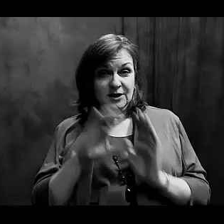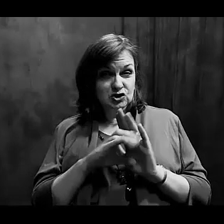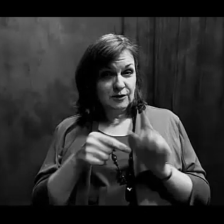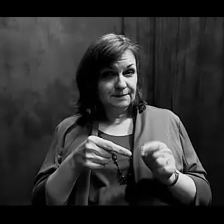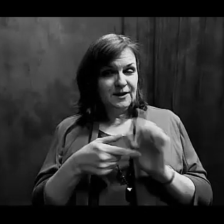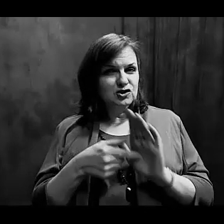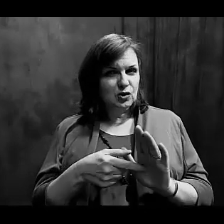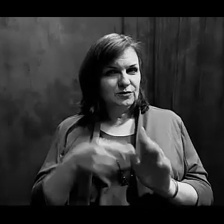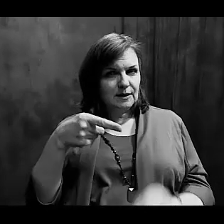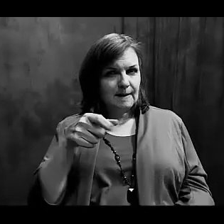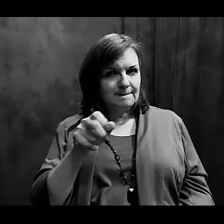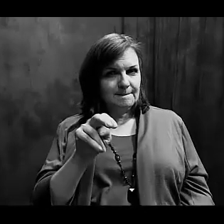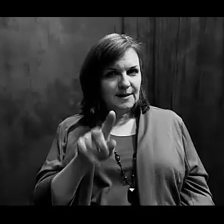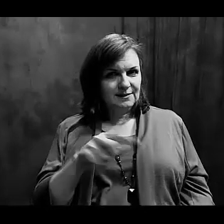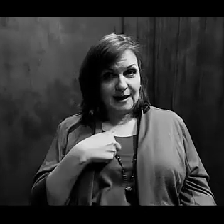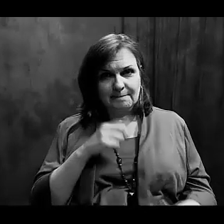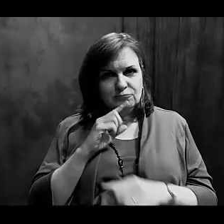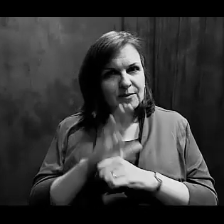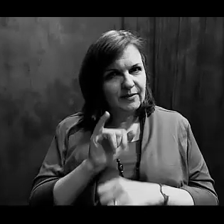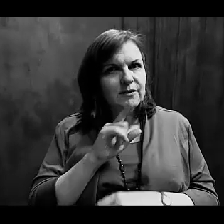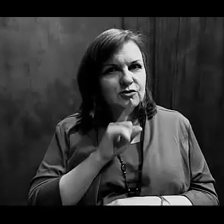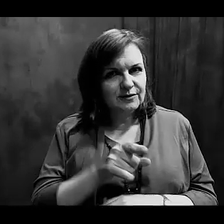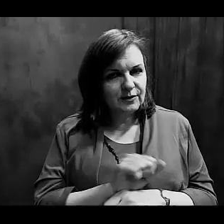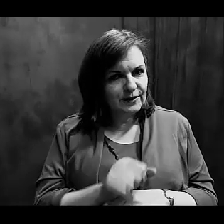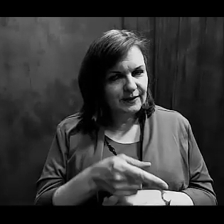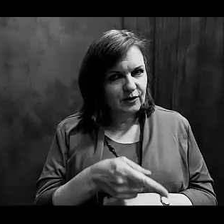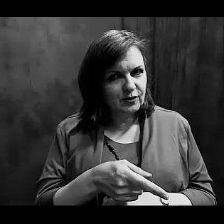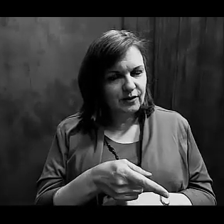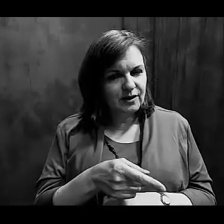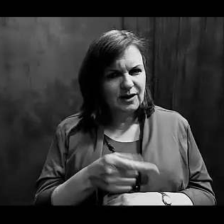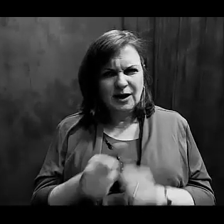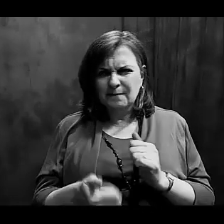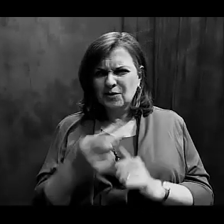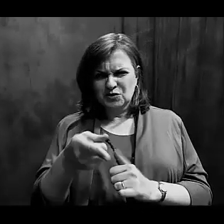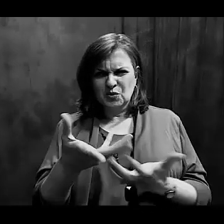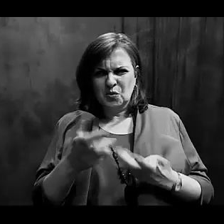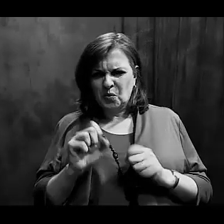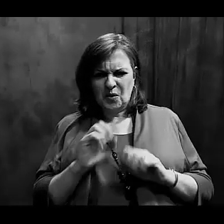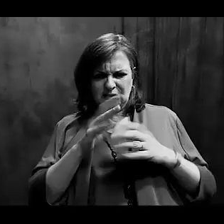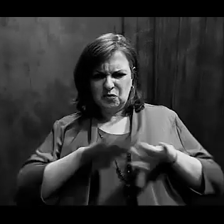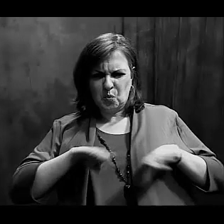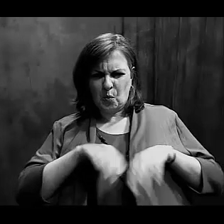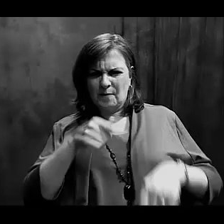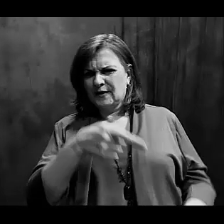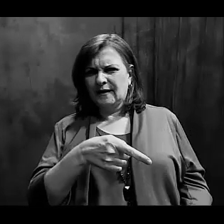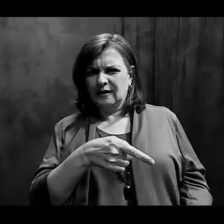here there is a pond there I promise -- most of us don't wanna swim in this but